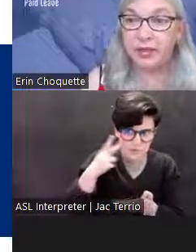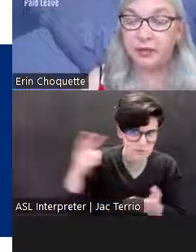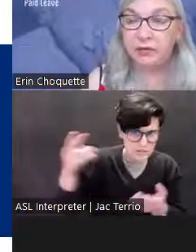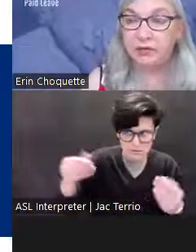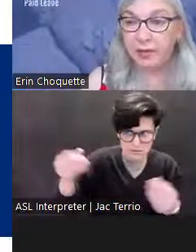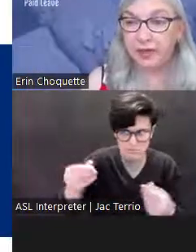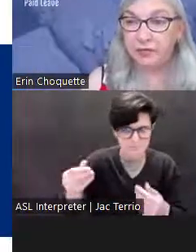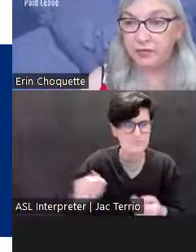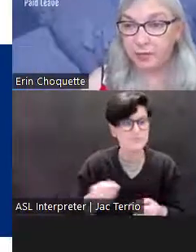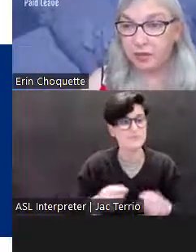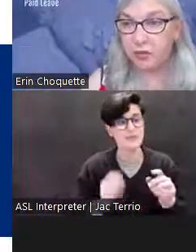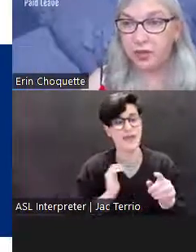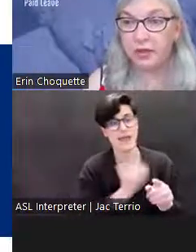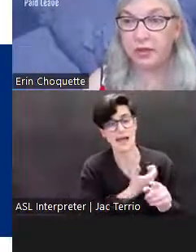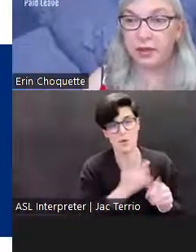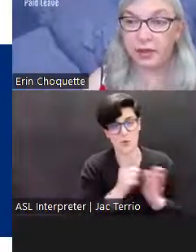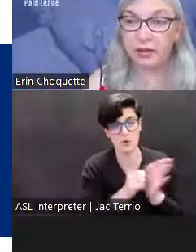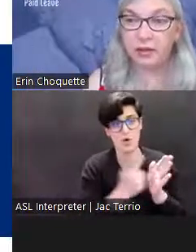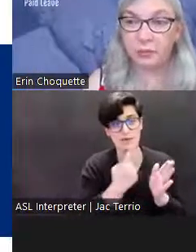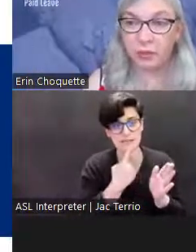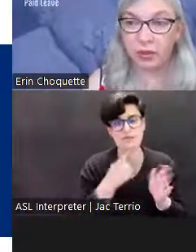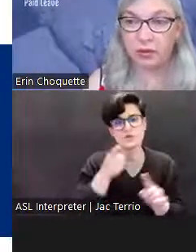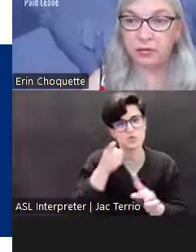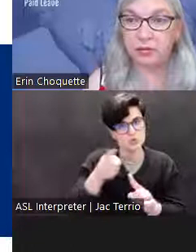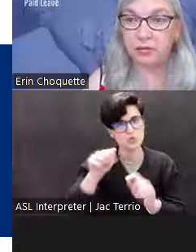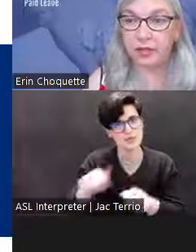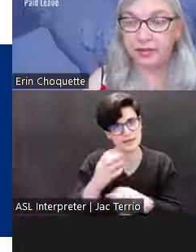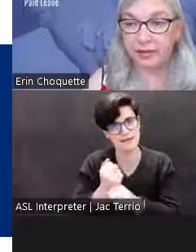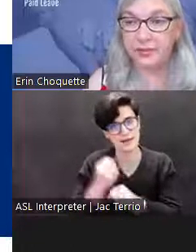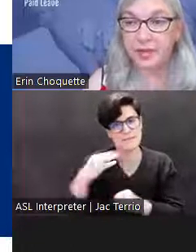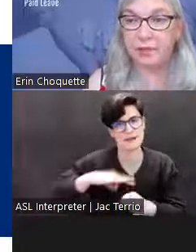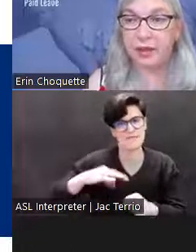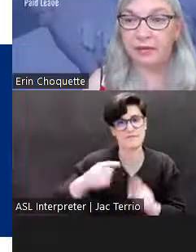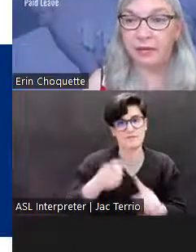can receive benefits from the authority, and the employer at the same time, as long as